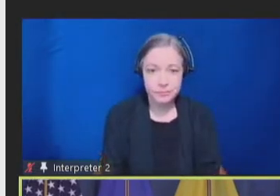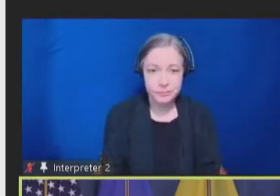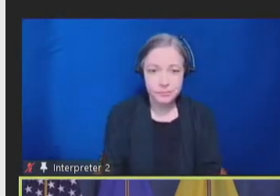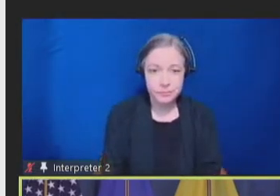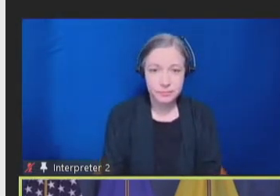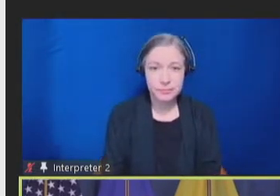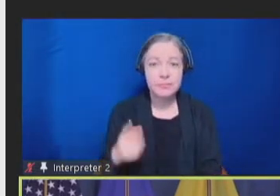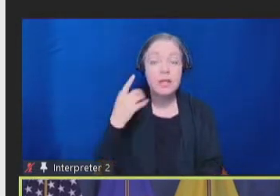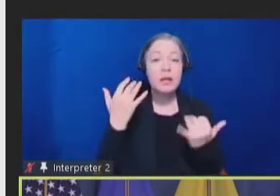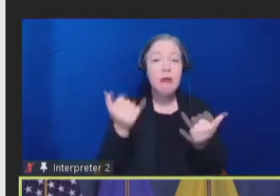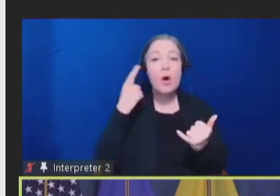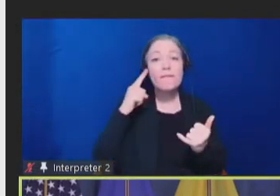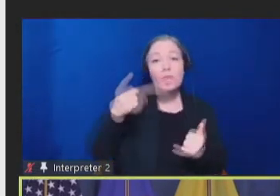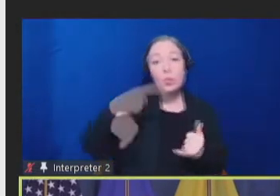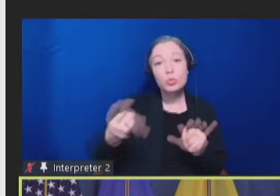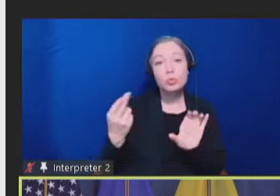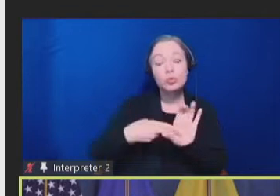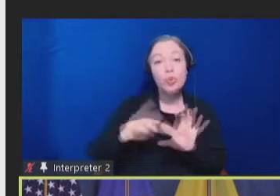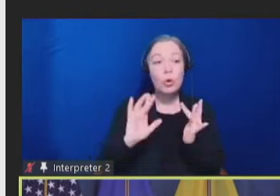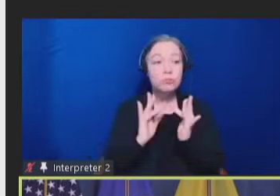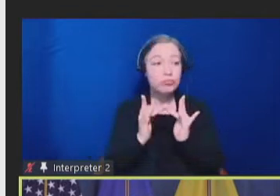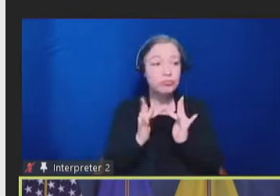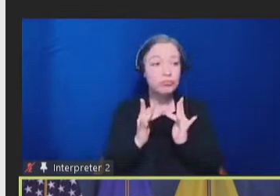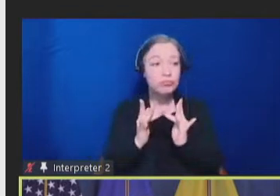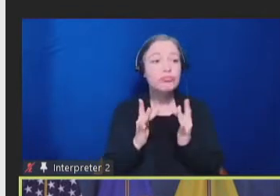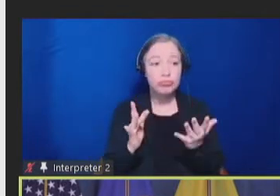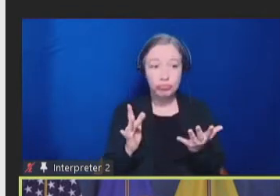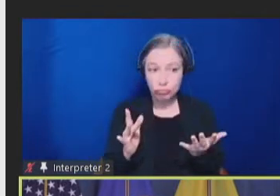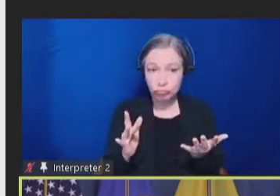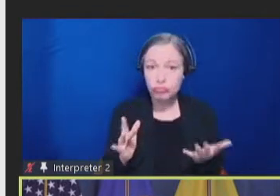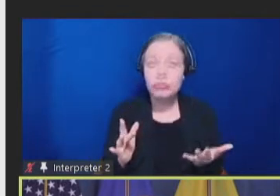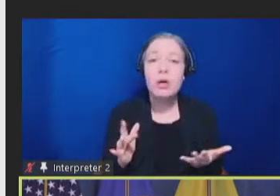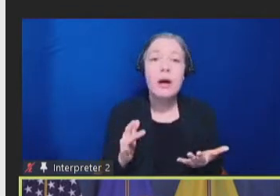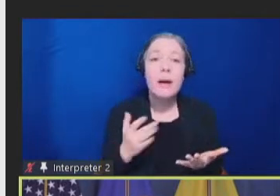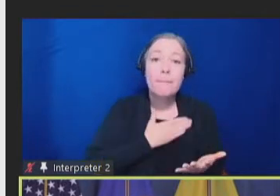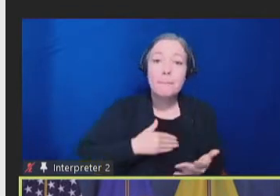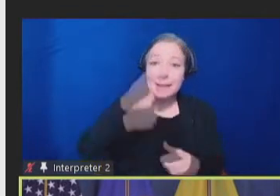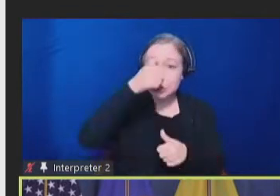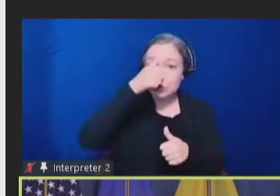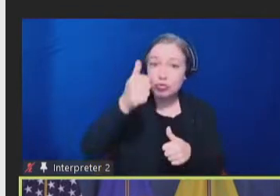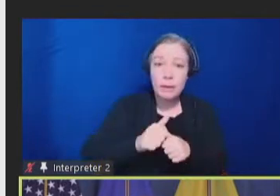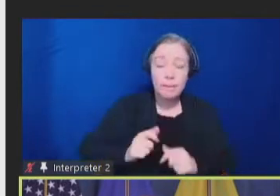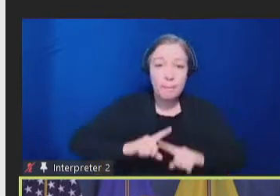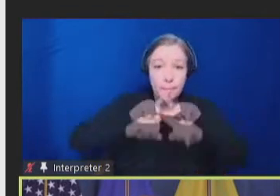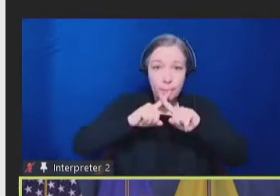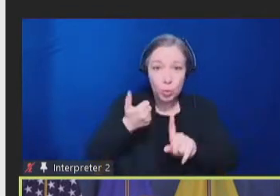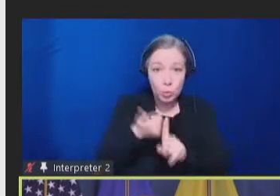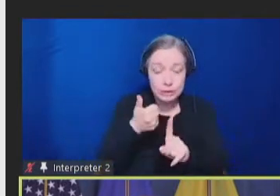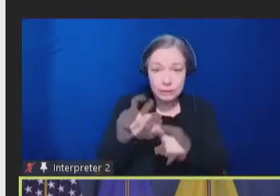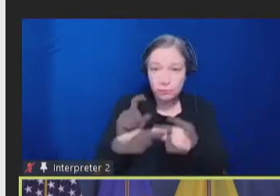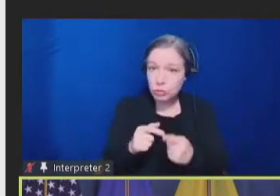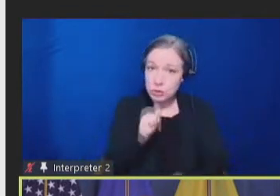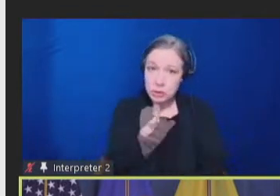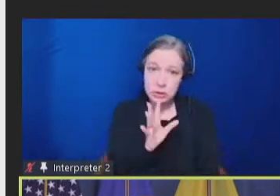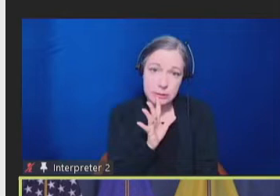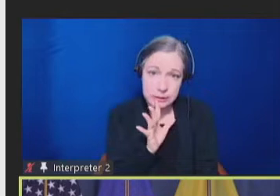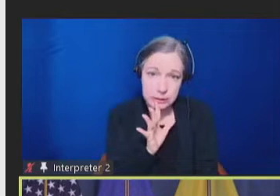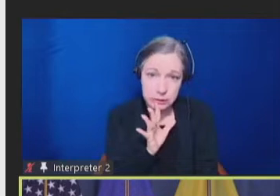For our virtual participants, please remember to mute yourself when not speaking. And please do not use your camera unless you're presenting, asking questions, or answering